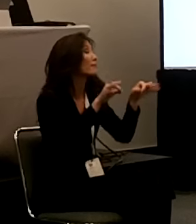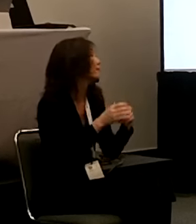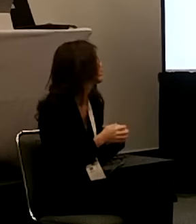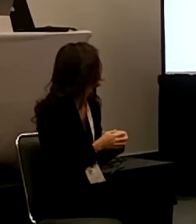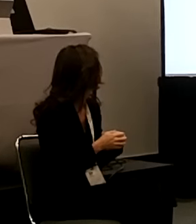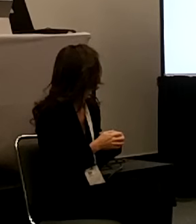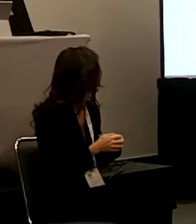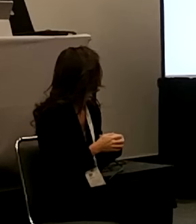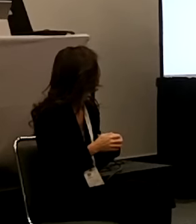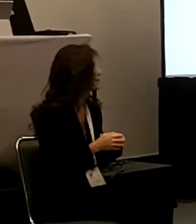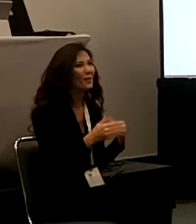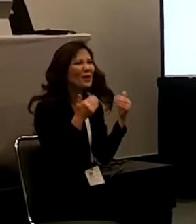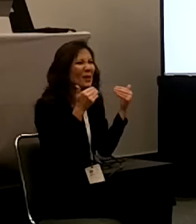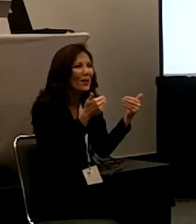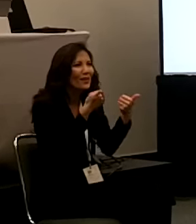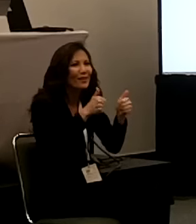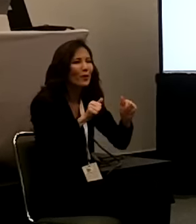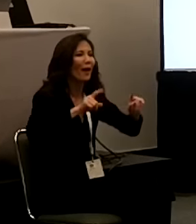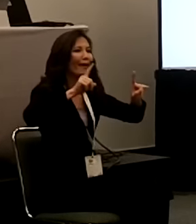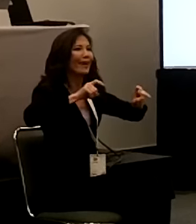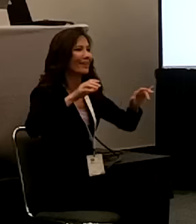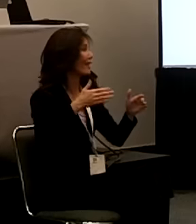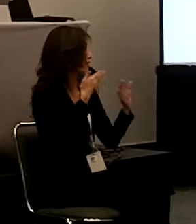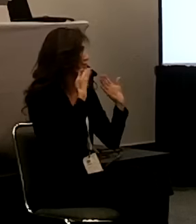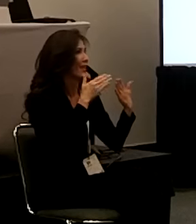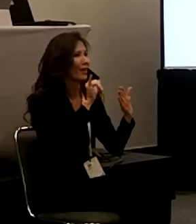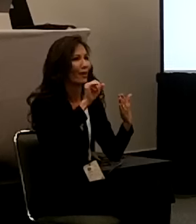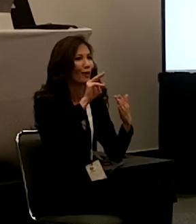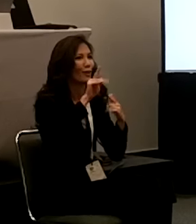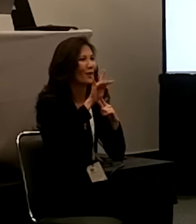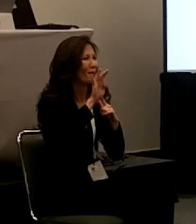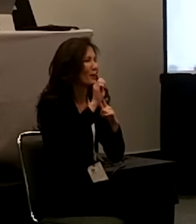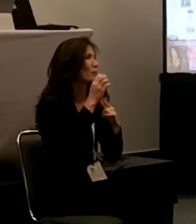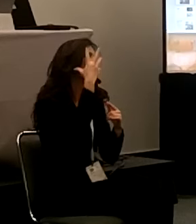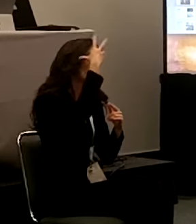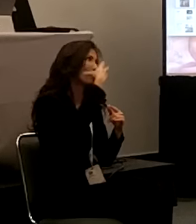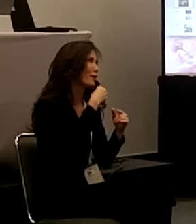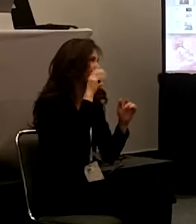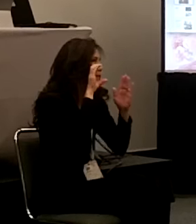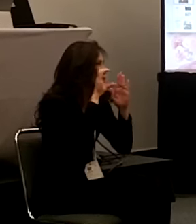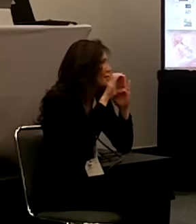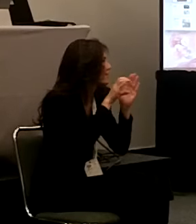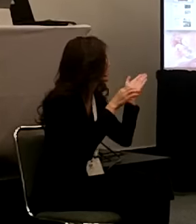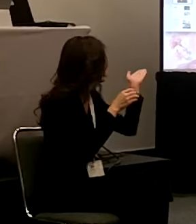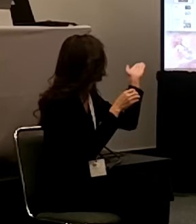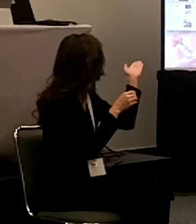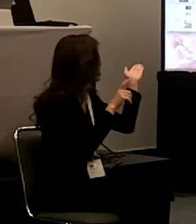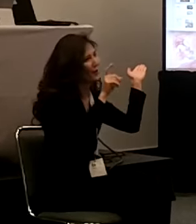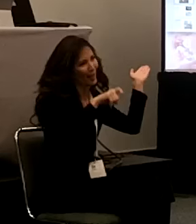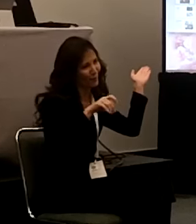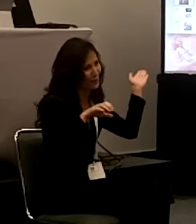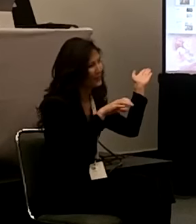Okay, we have an activity that, thank you, YouTube, for your beautiful thumbnails. And we have to do this live,